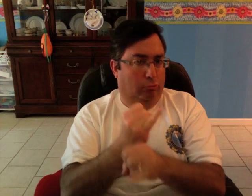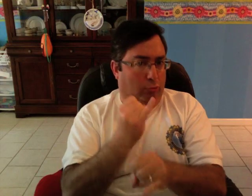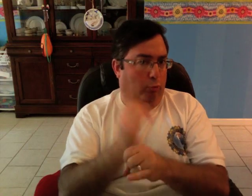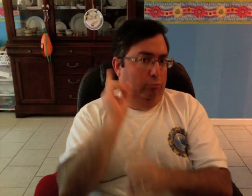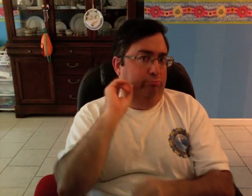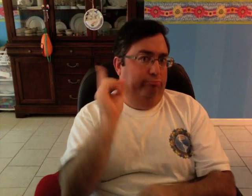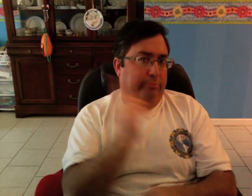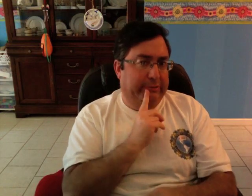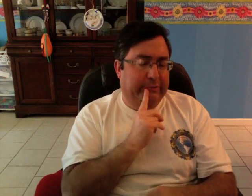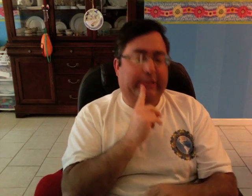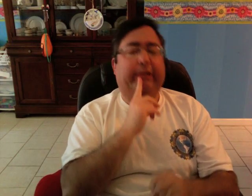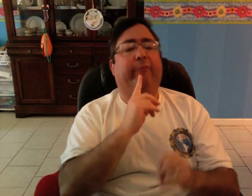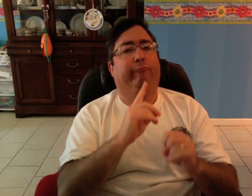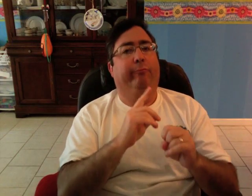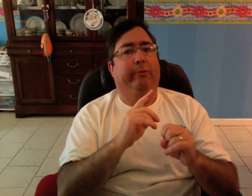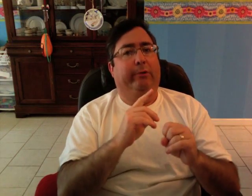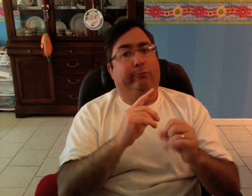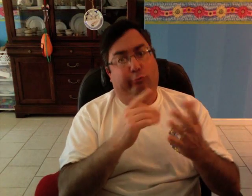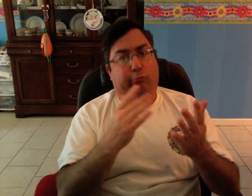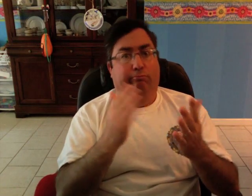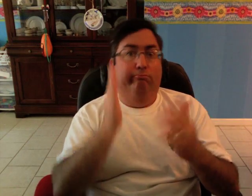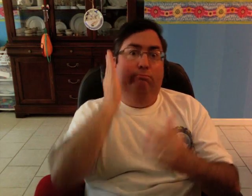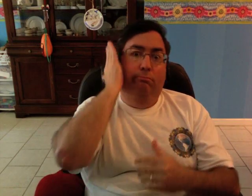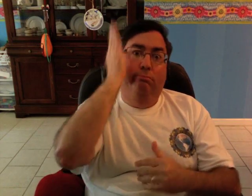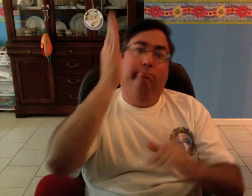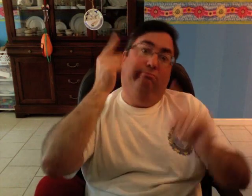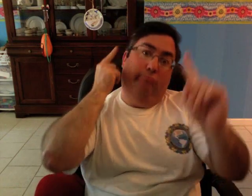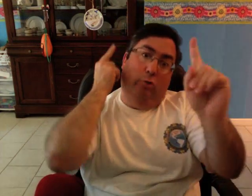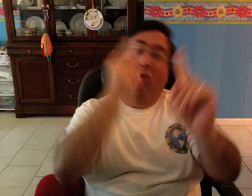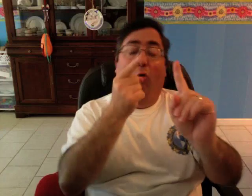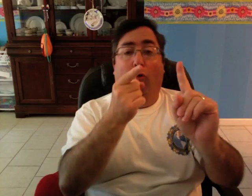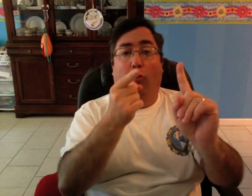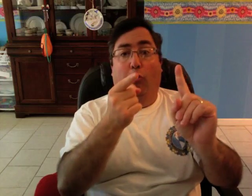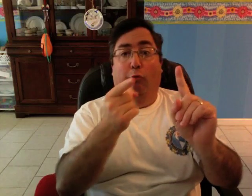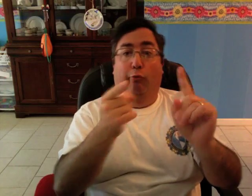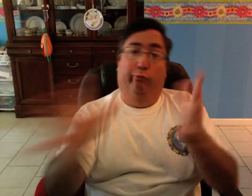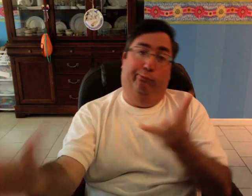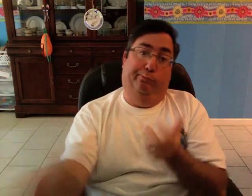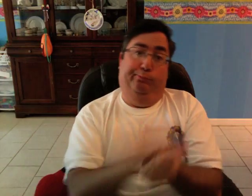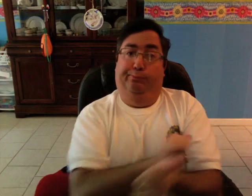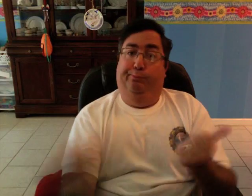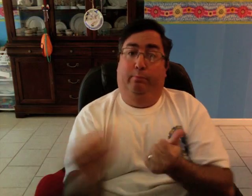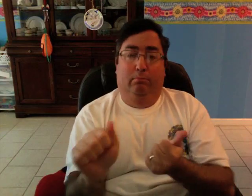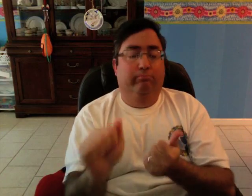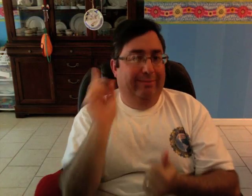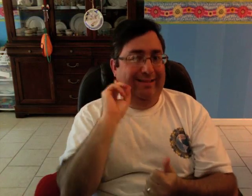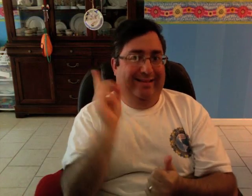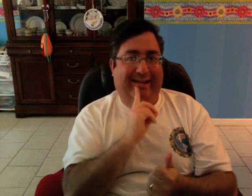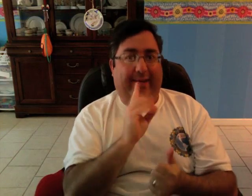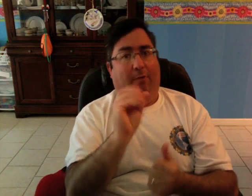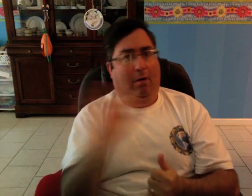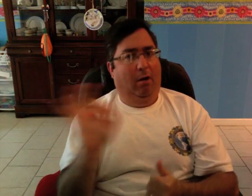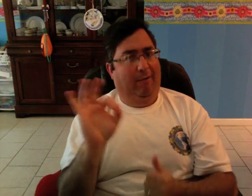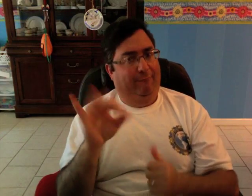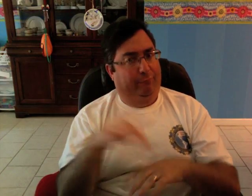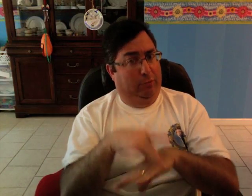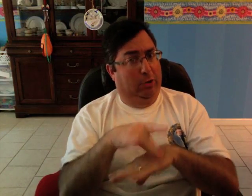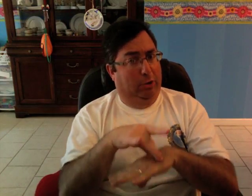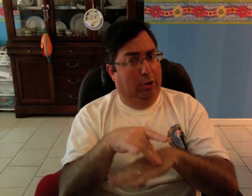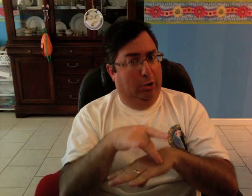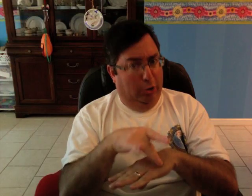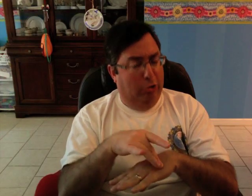and eventually eliminate Deaf people on Earth altogether.